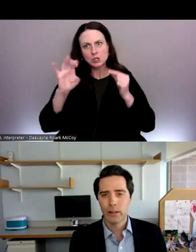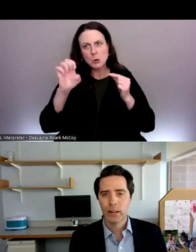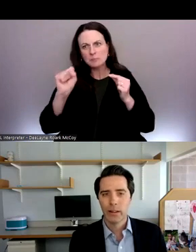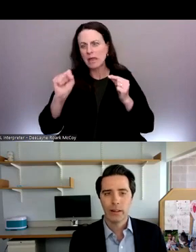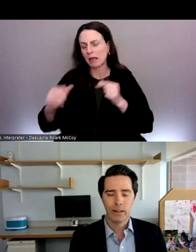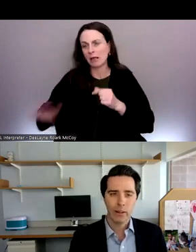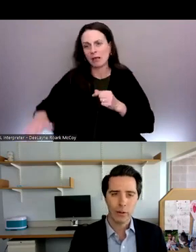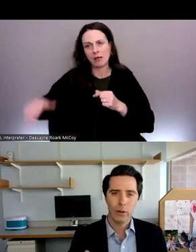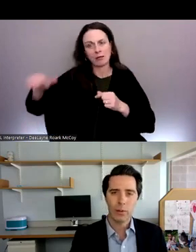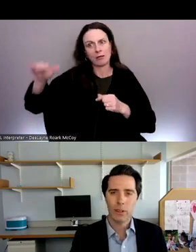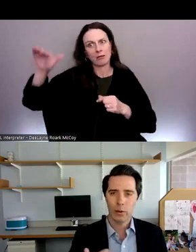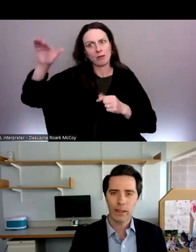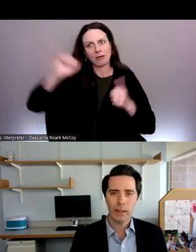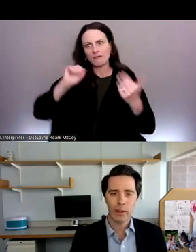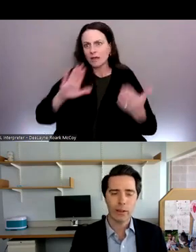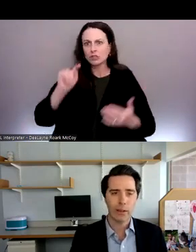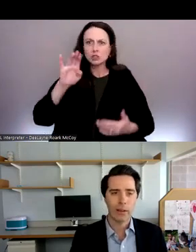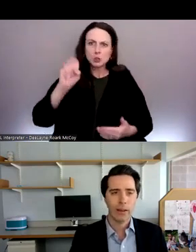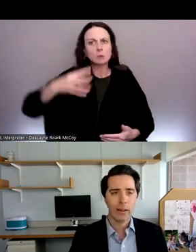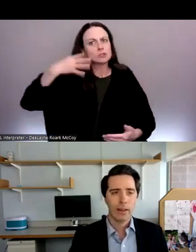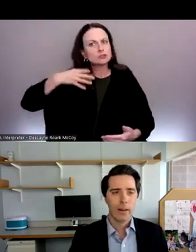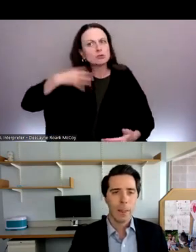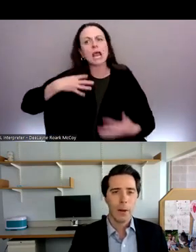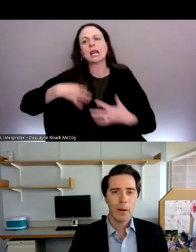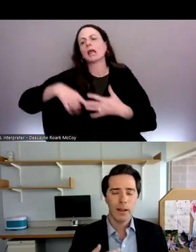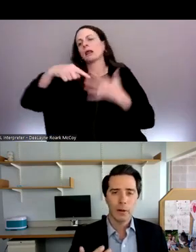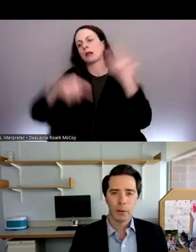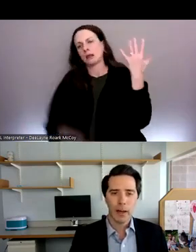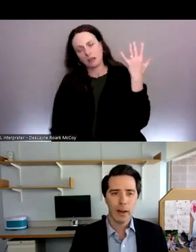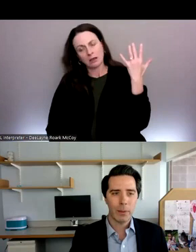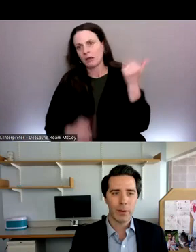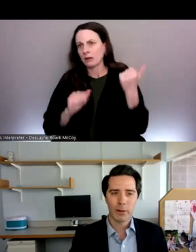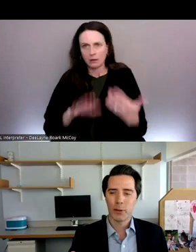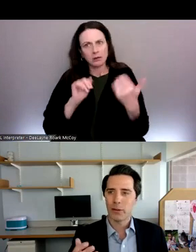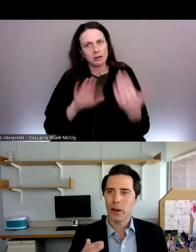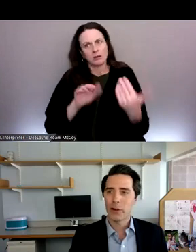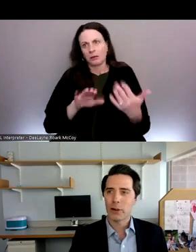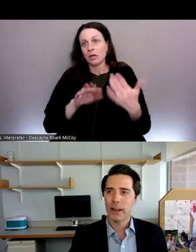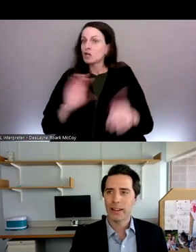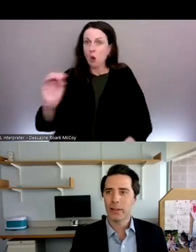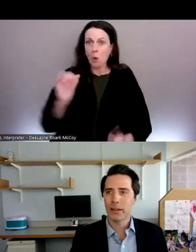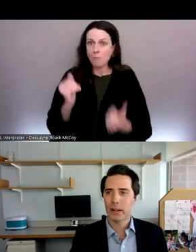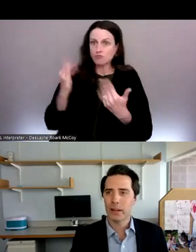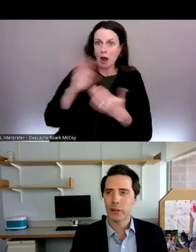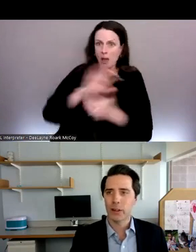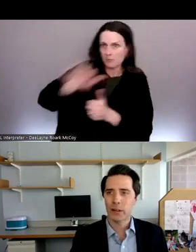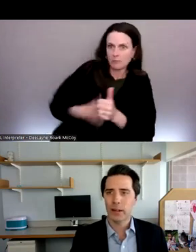with you know tubes and draining ears and no one had ever brought up her sort